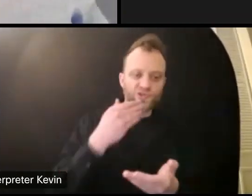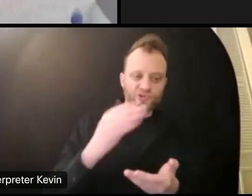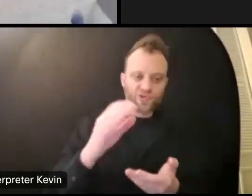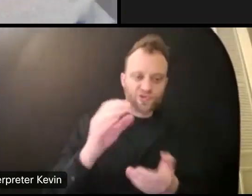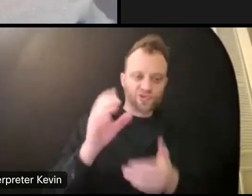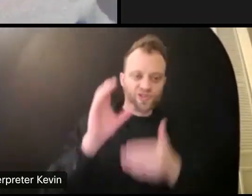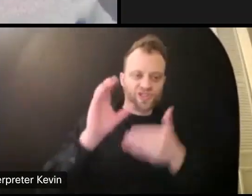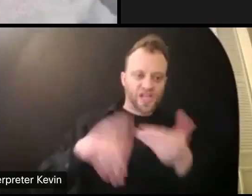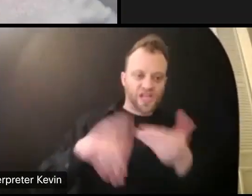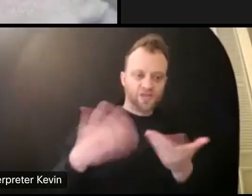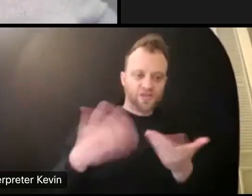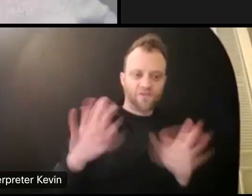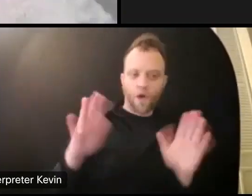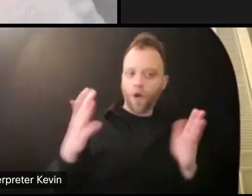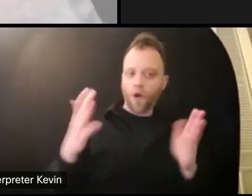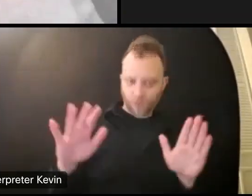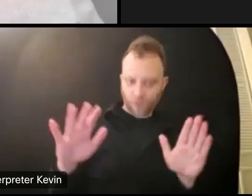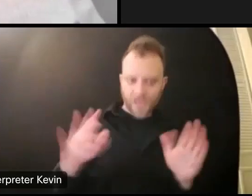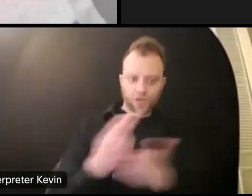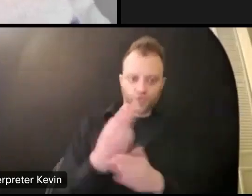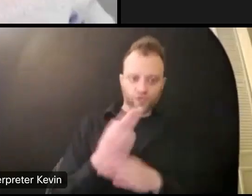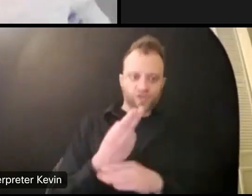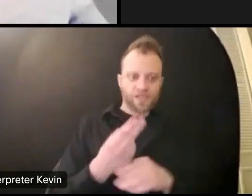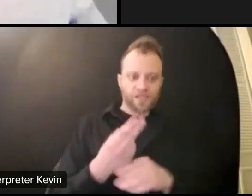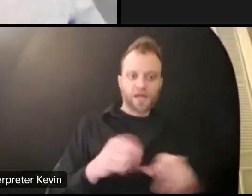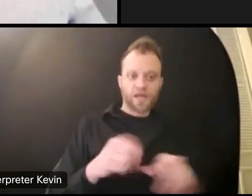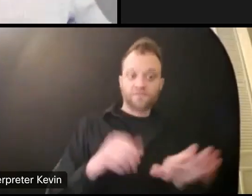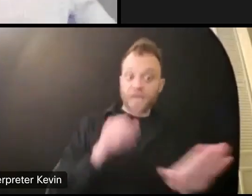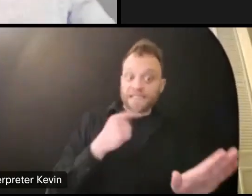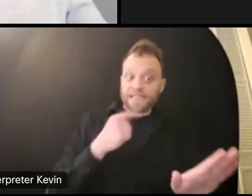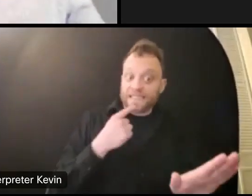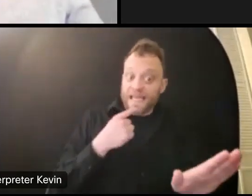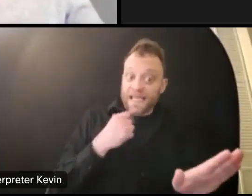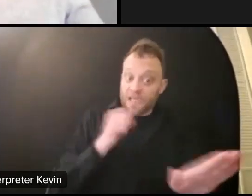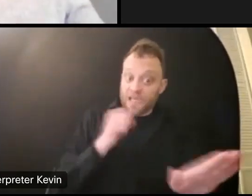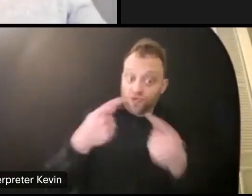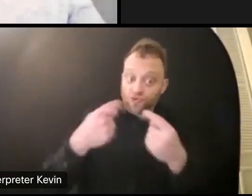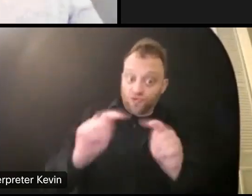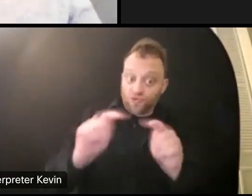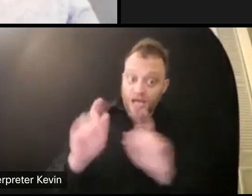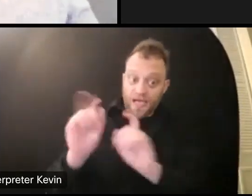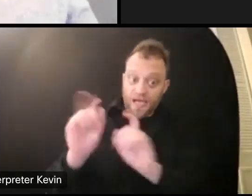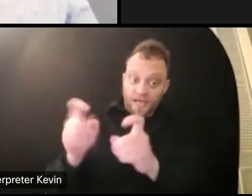the donation that was given. I'm not saying don't return it, but just in case you know check all of